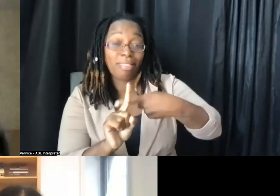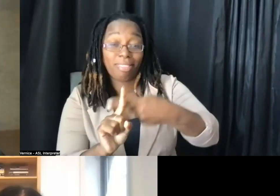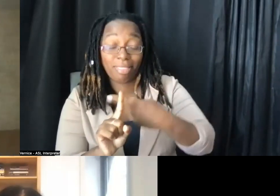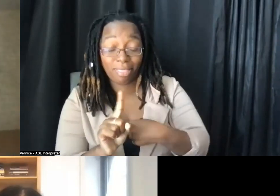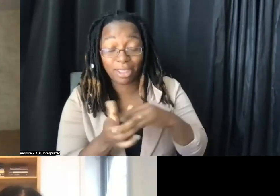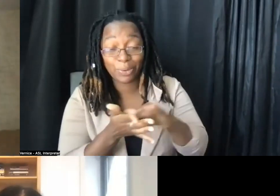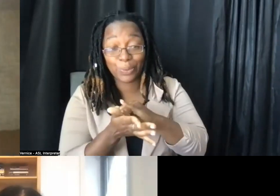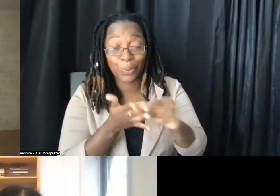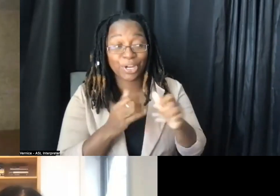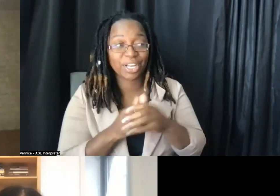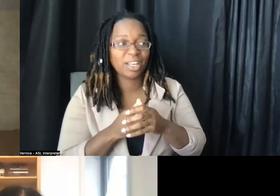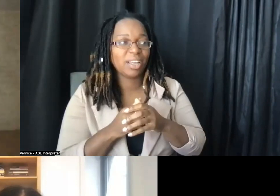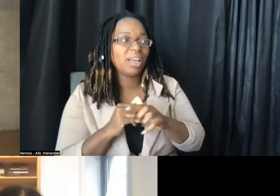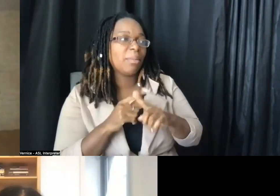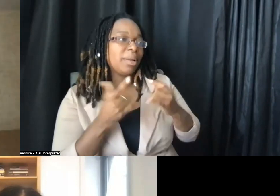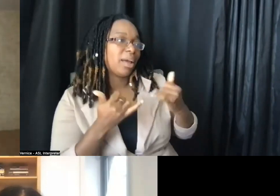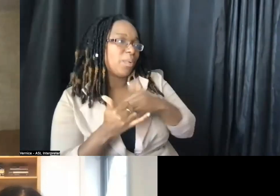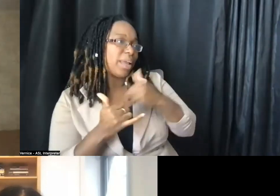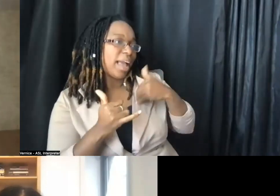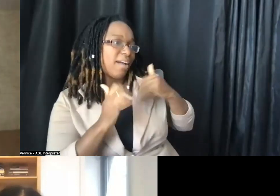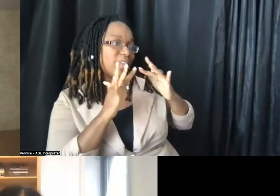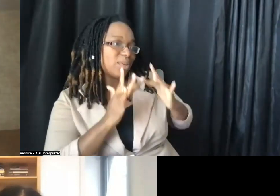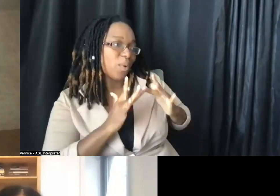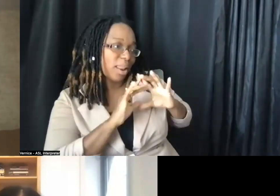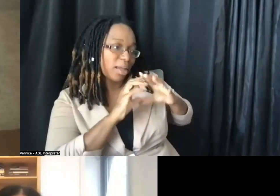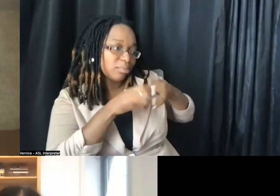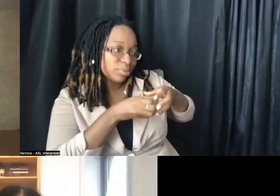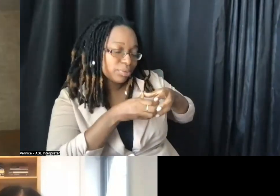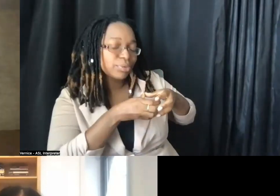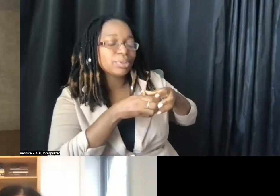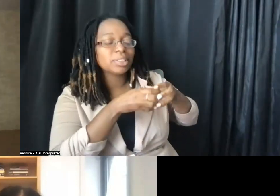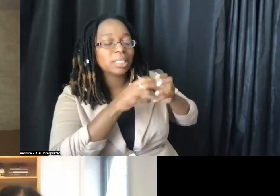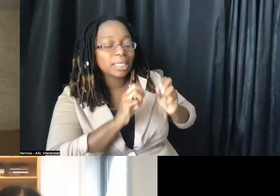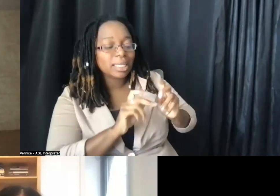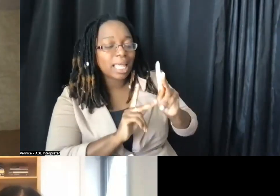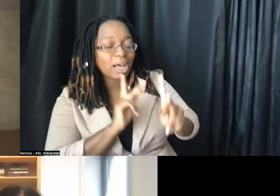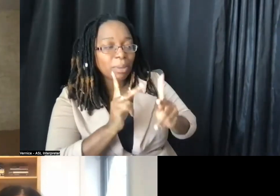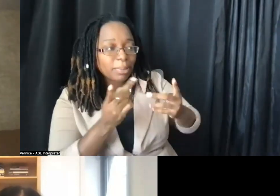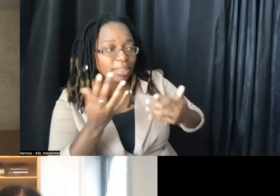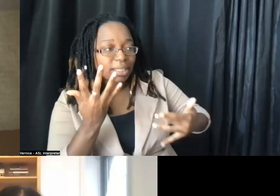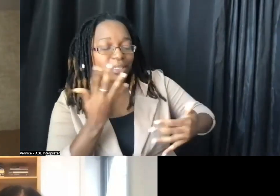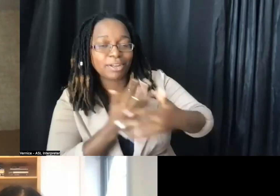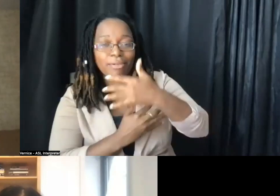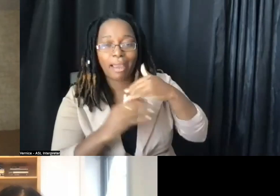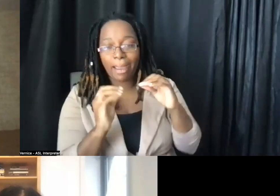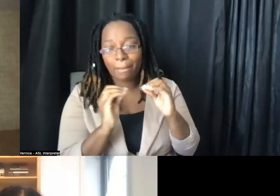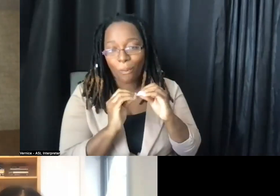every month. I feel like there has been an online vacuum has actually allowed people to interact more in person